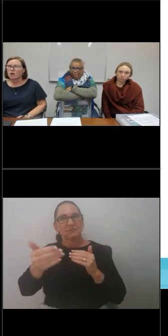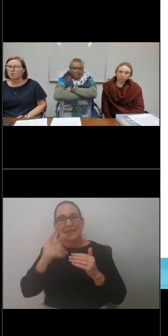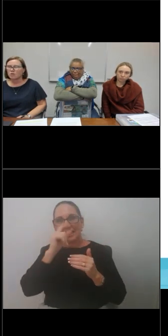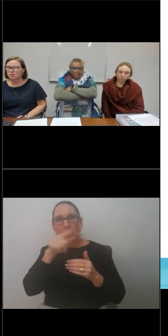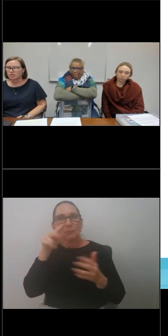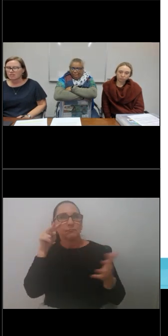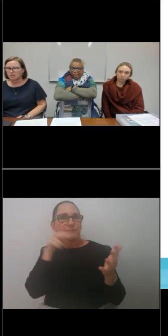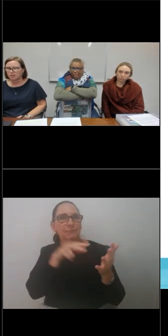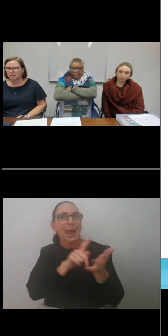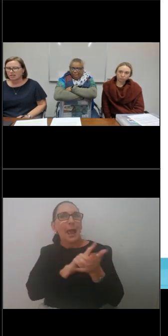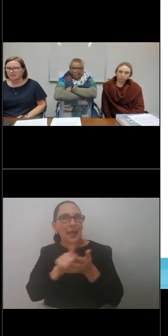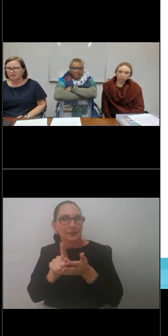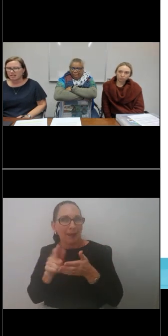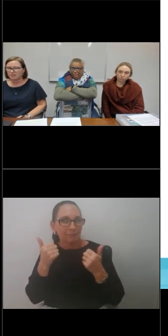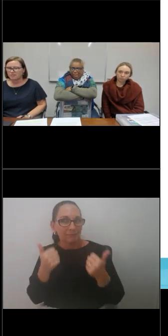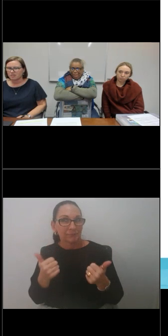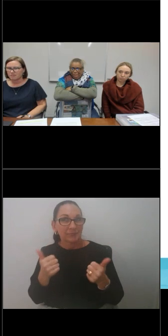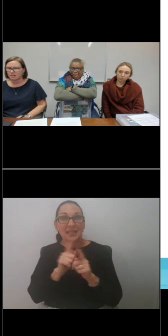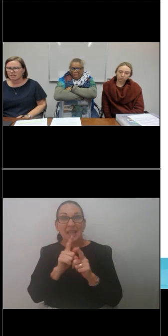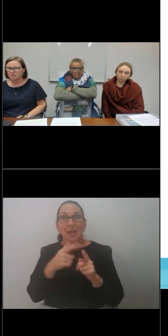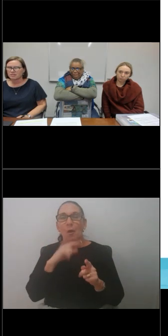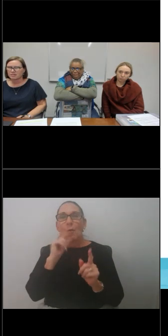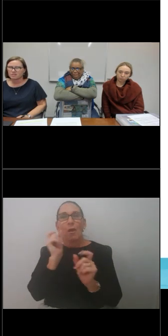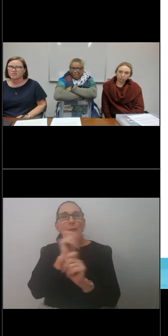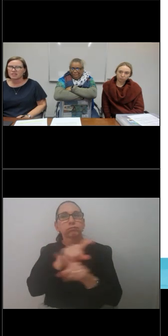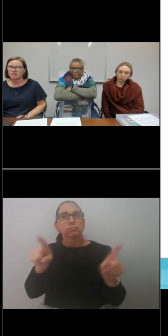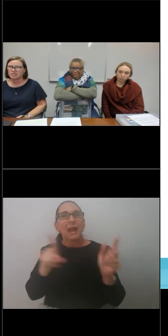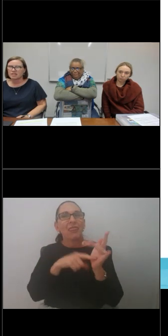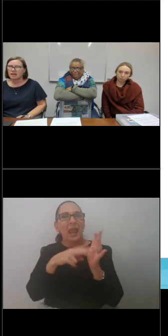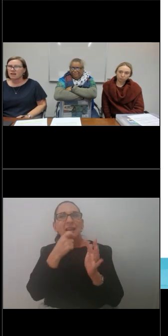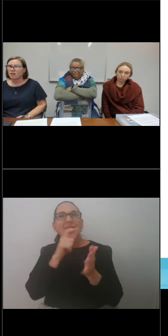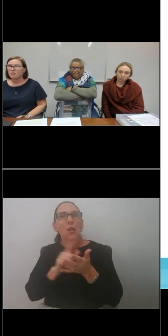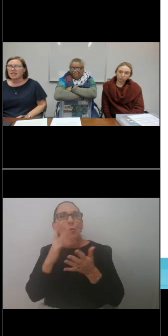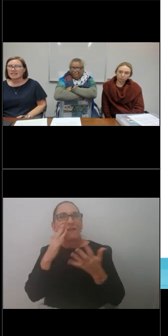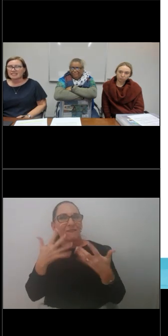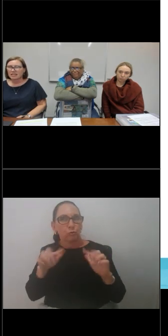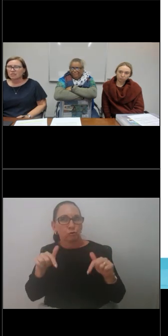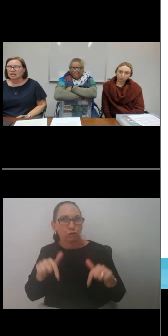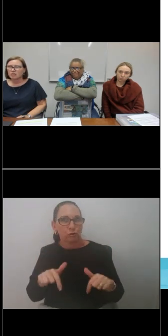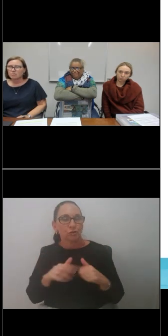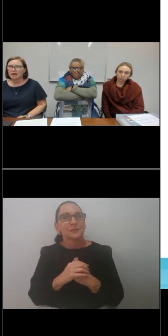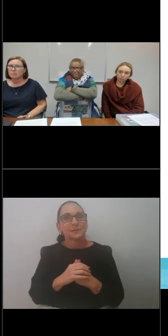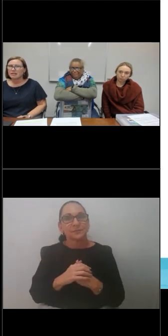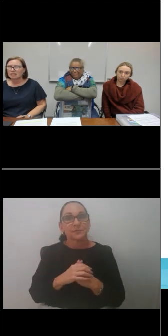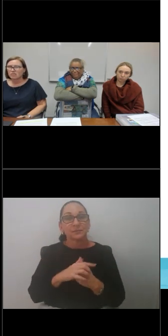we'll also send you a link to that after session's finished for any technical help um please contact